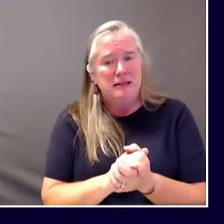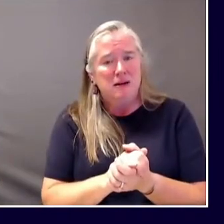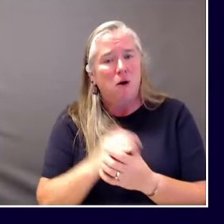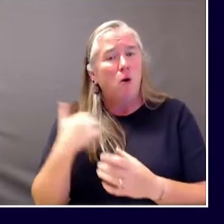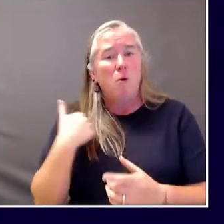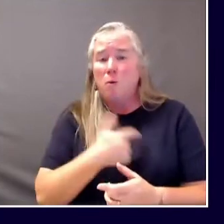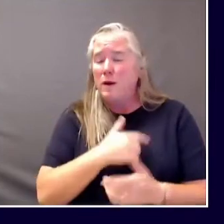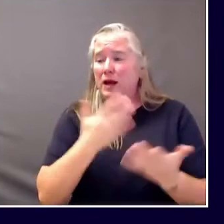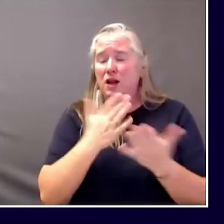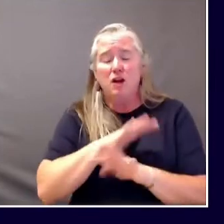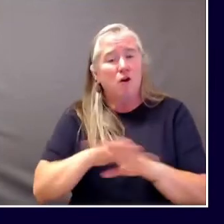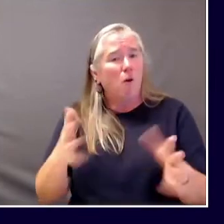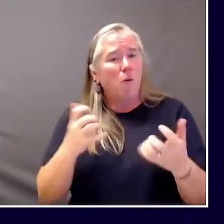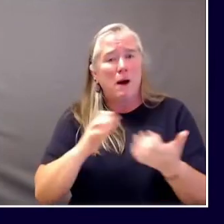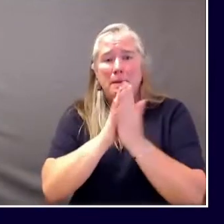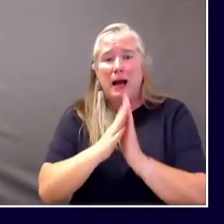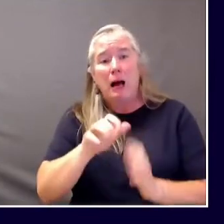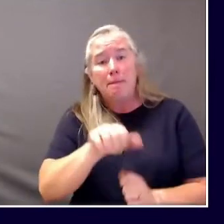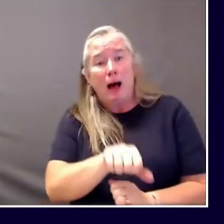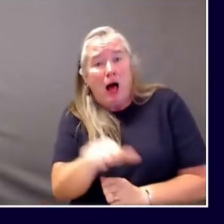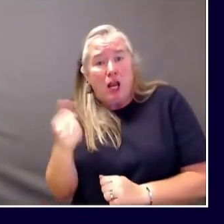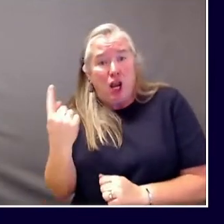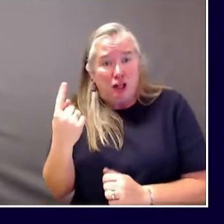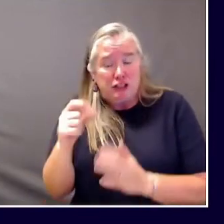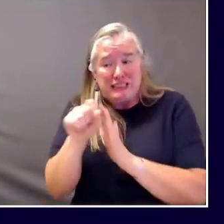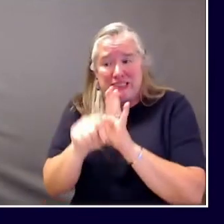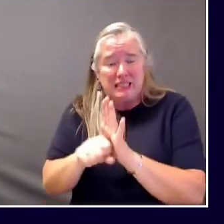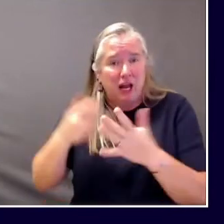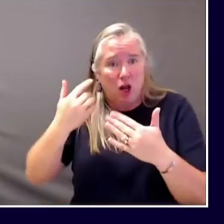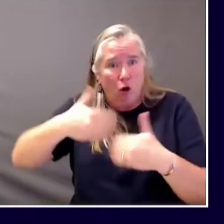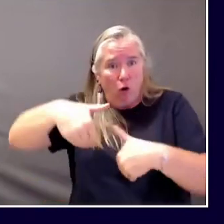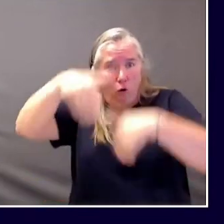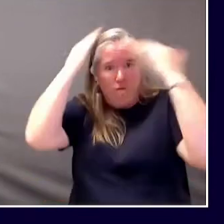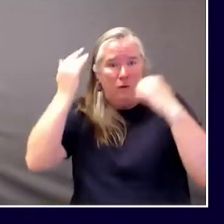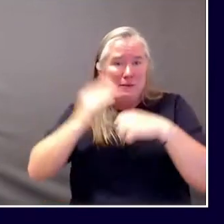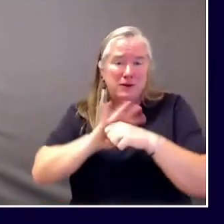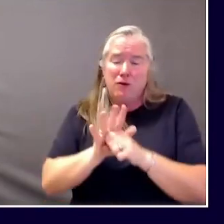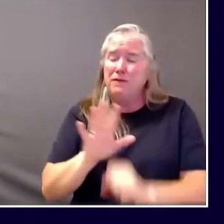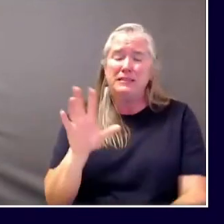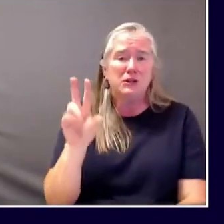state another state crippled